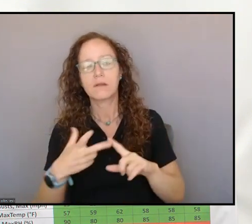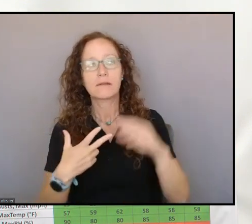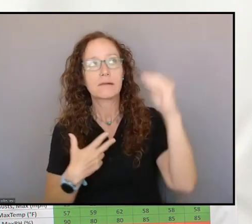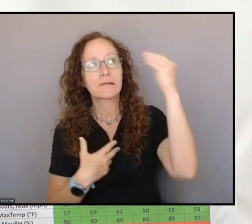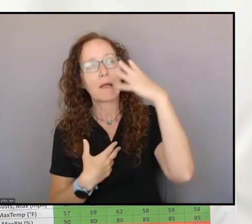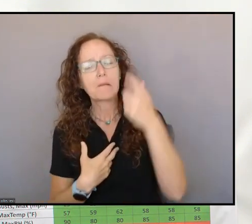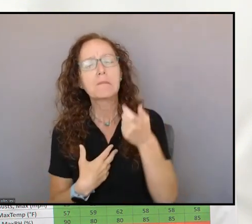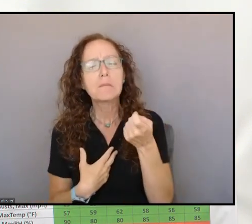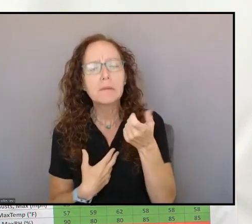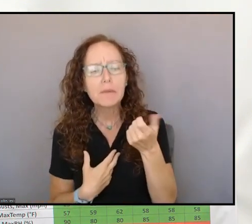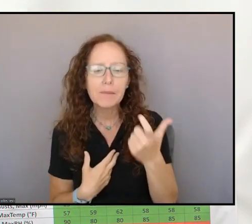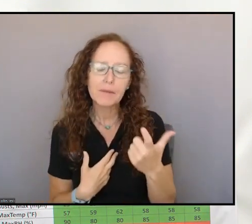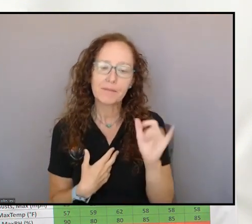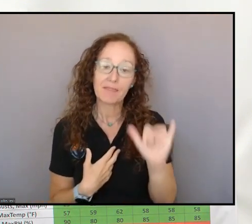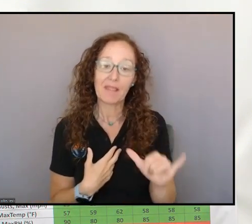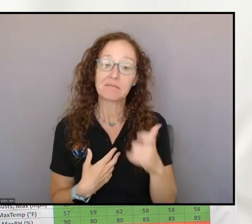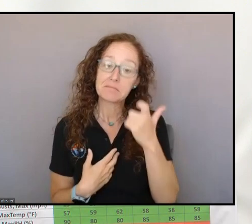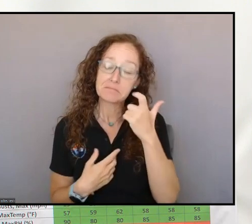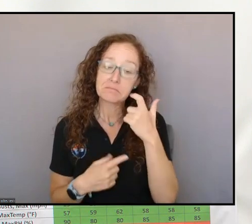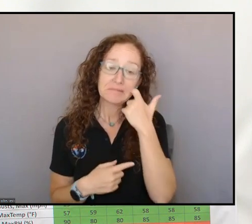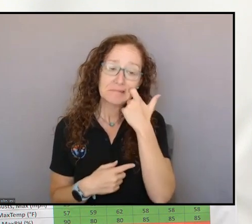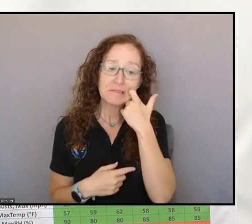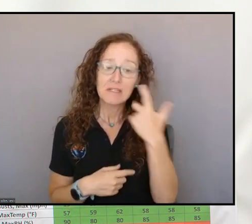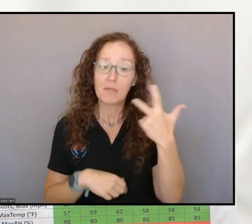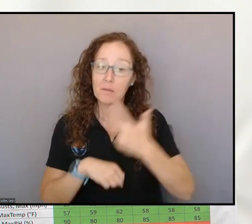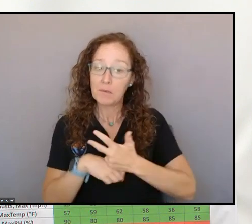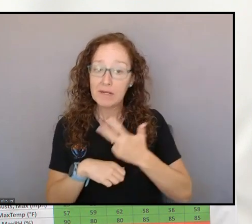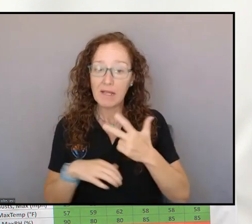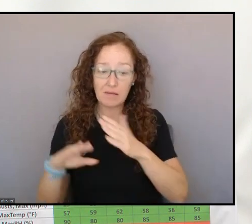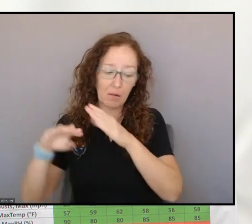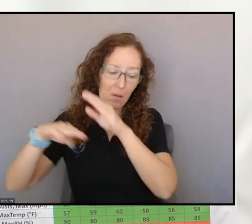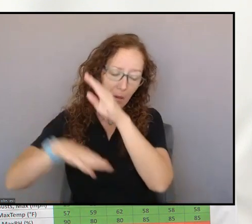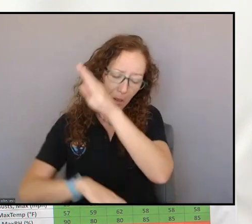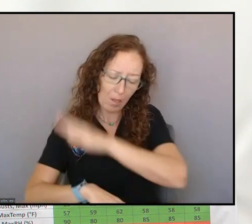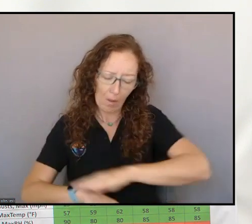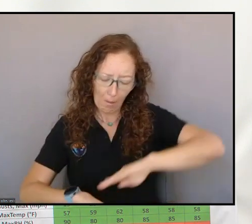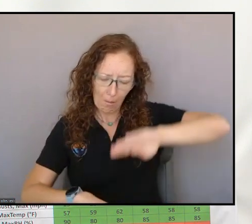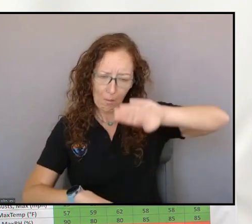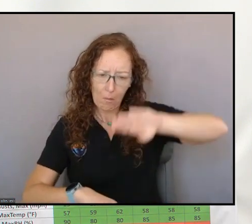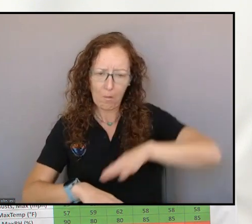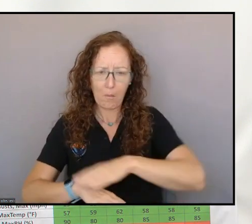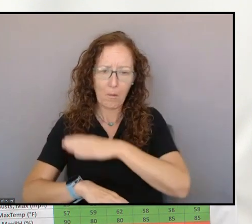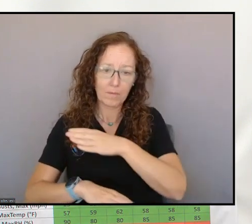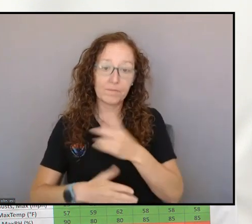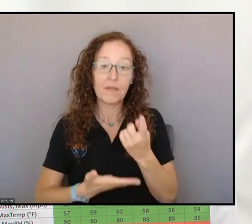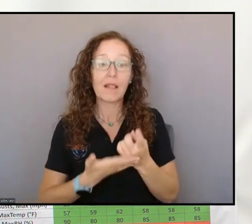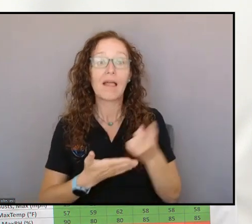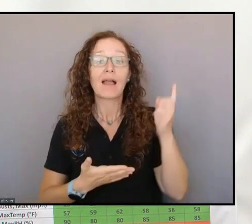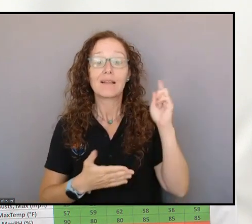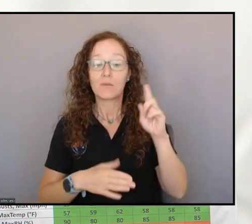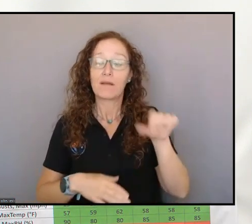maybe even the last three days have been real low. We had that dip about a week ago or so as well with a little bit of